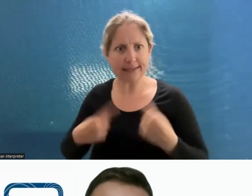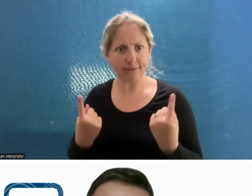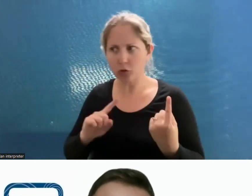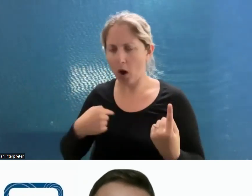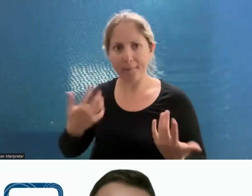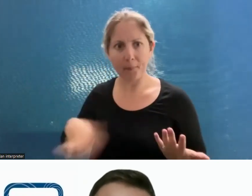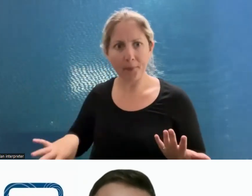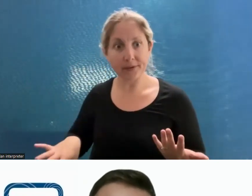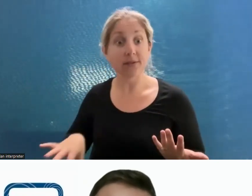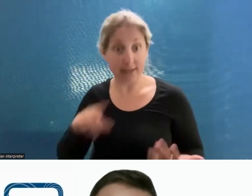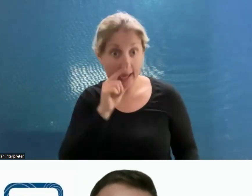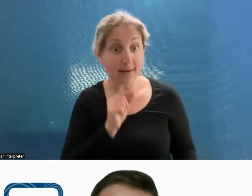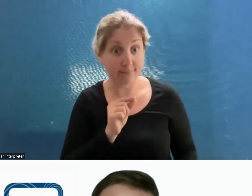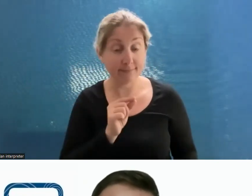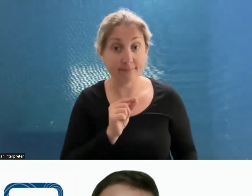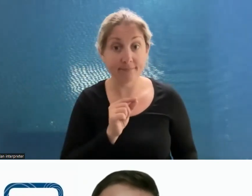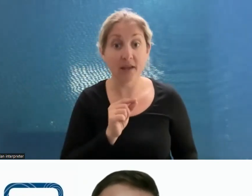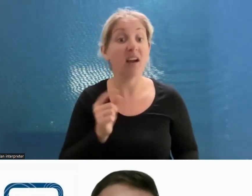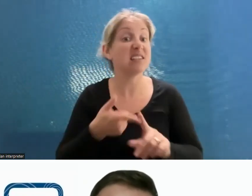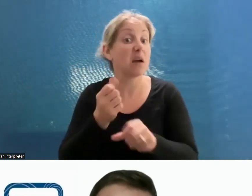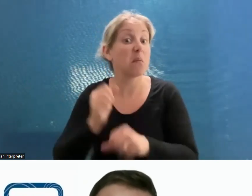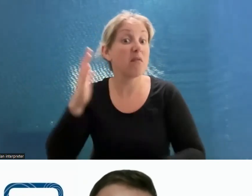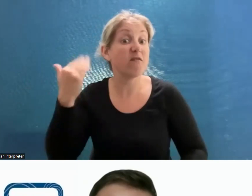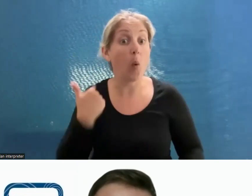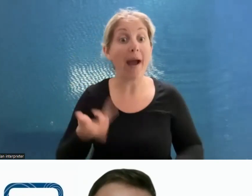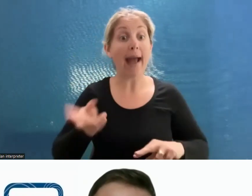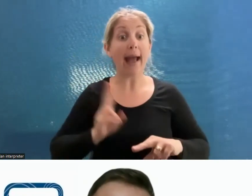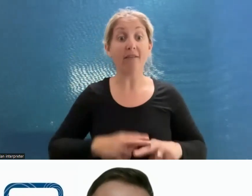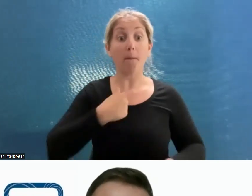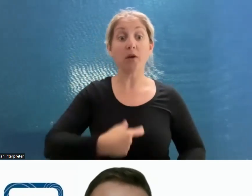In the example I gave earlier, where one side is asking for 10 hours of support per day,